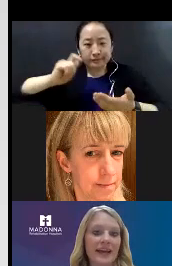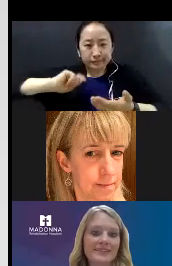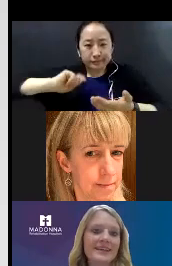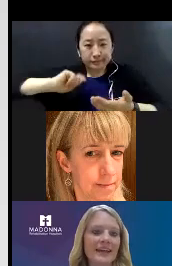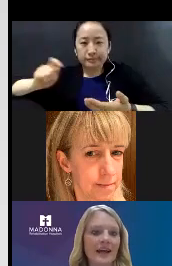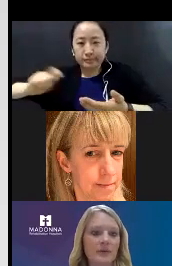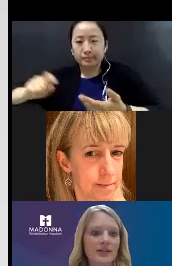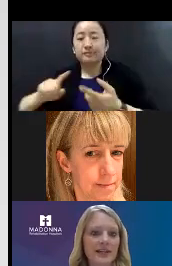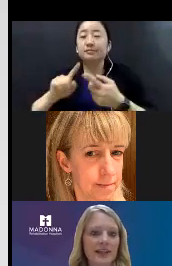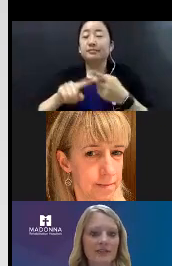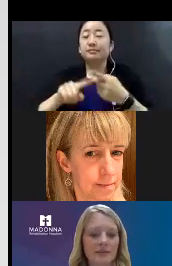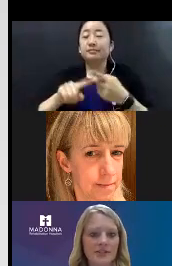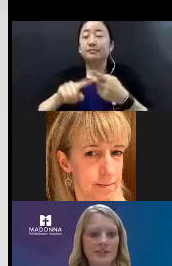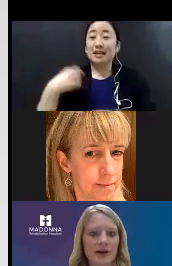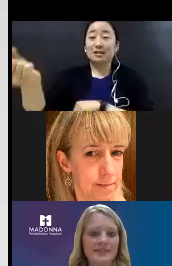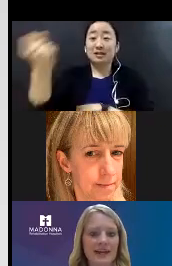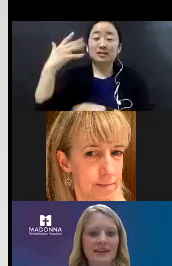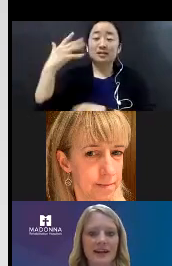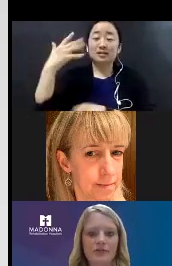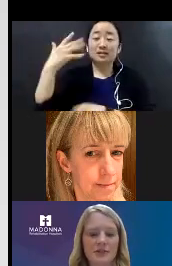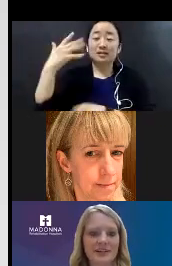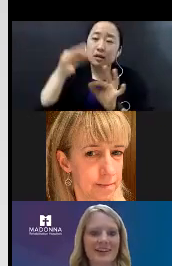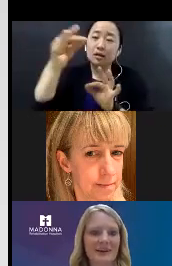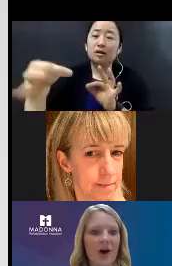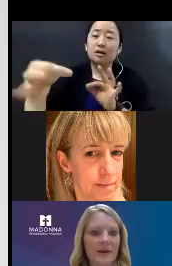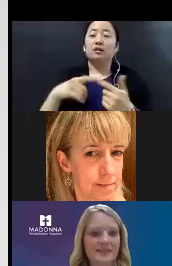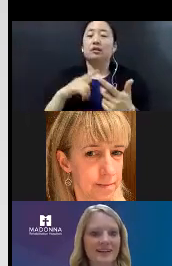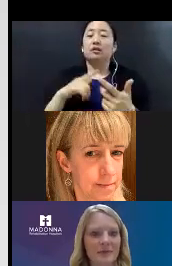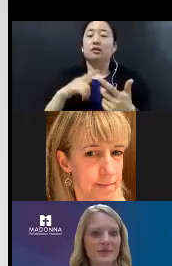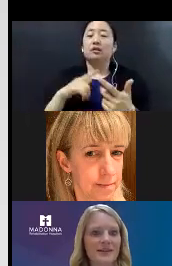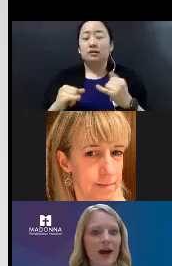RETURNING THAT INFORMATION TO US. UNFORTUNATELY, WE ARE NOT ALWAYS GETTING THE MOST